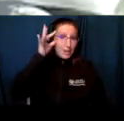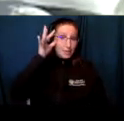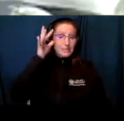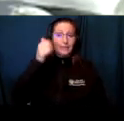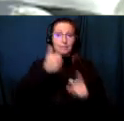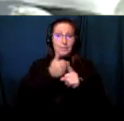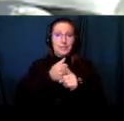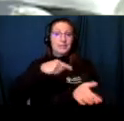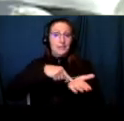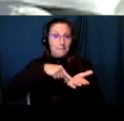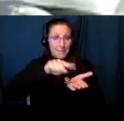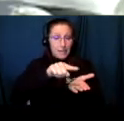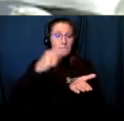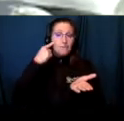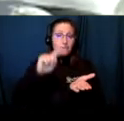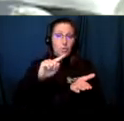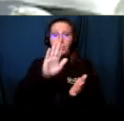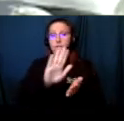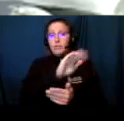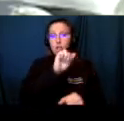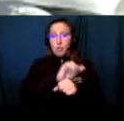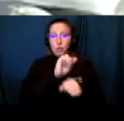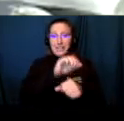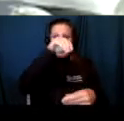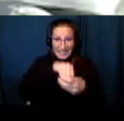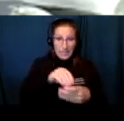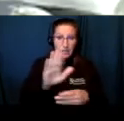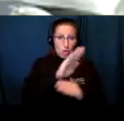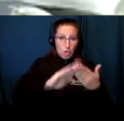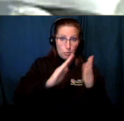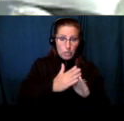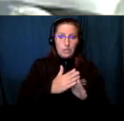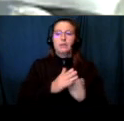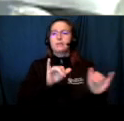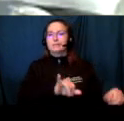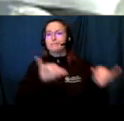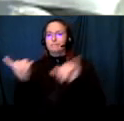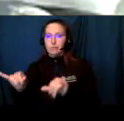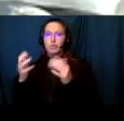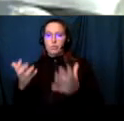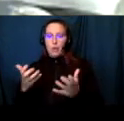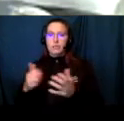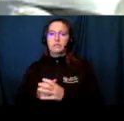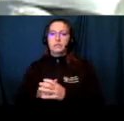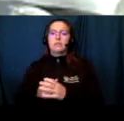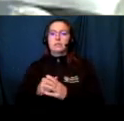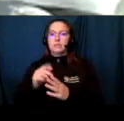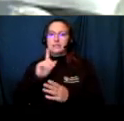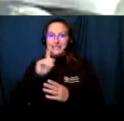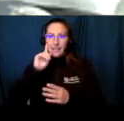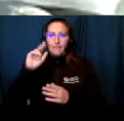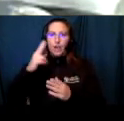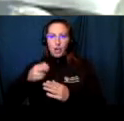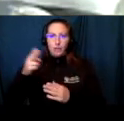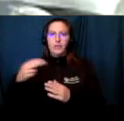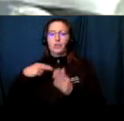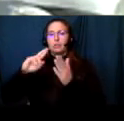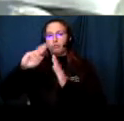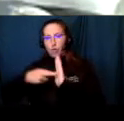for the work that they do in their communities to support families. We will be looking to recruit